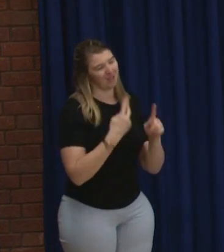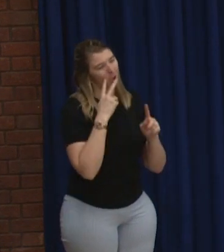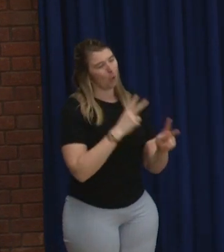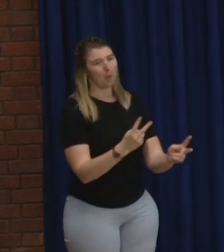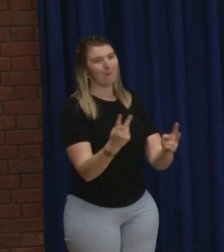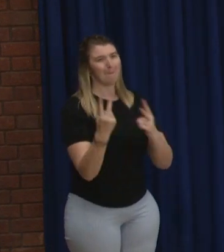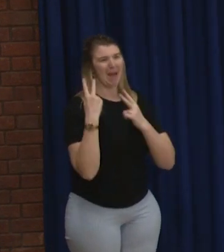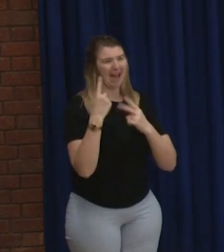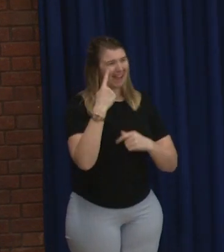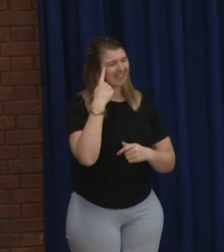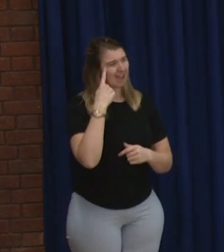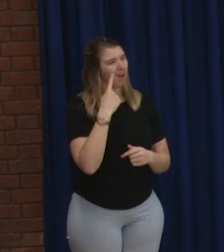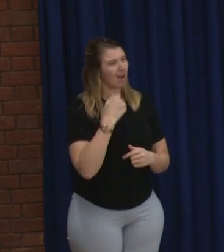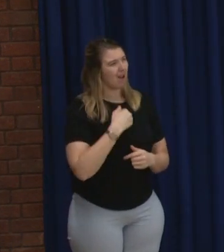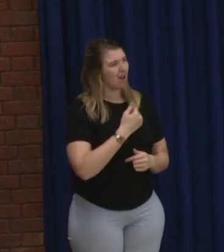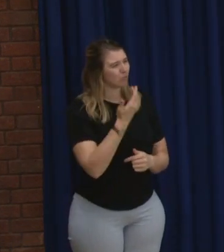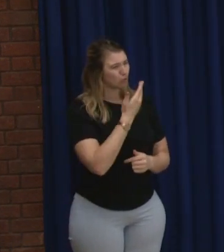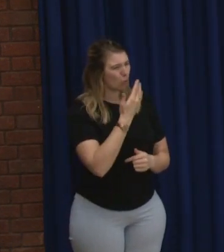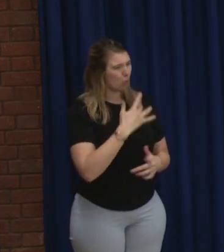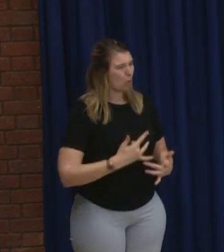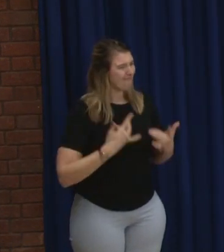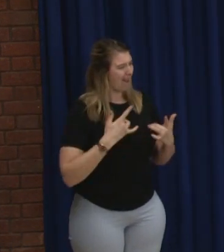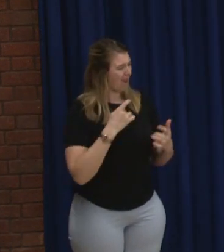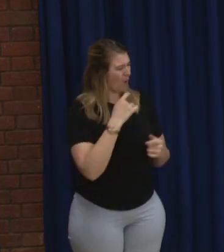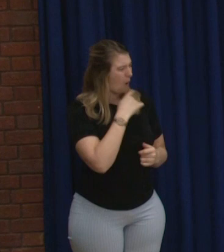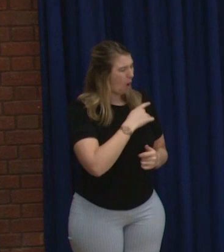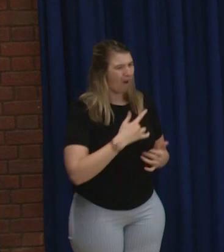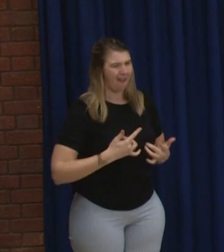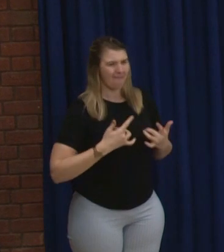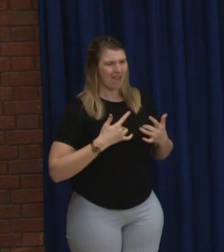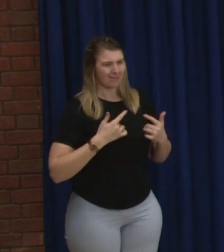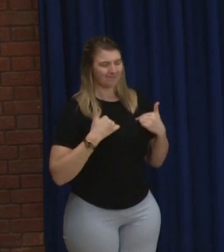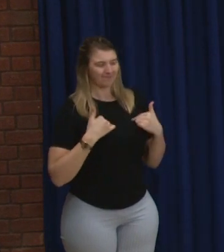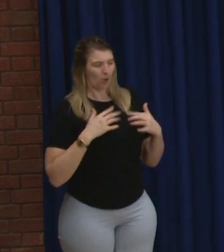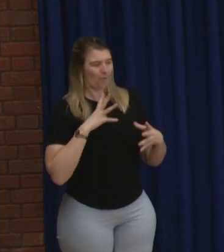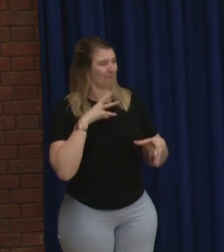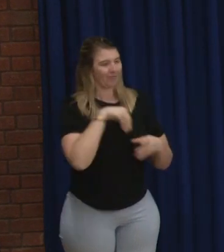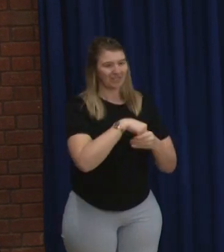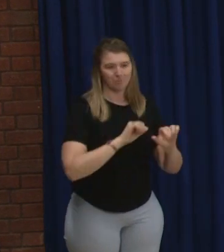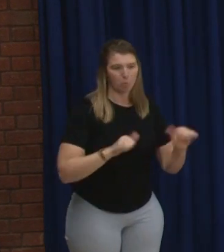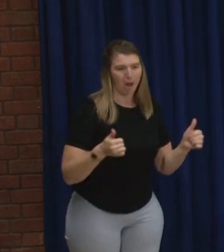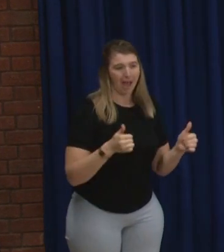realized that that odd feeling that I didn't quite fit in was a reason that I was a dreamer, I was